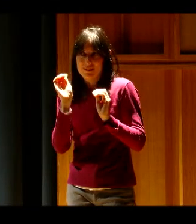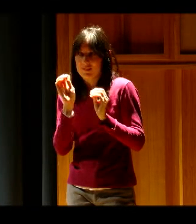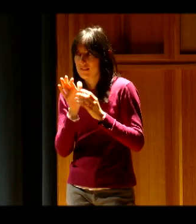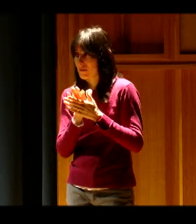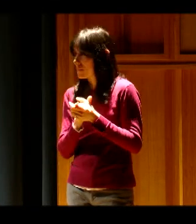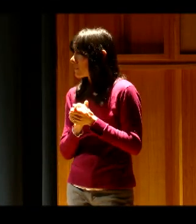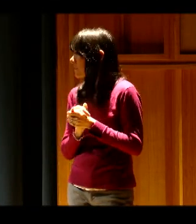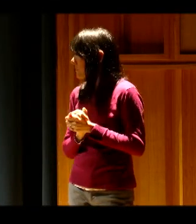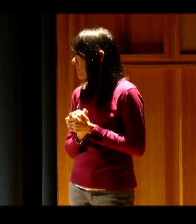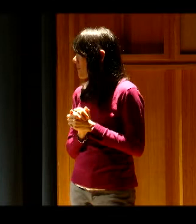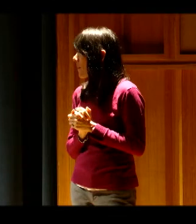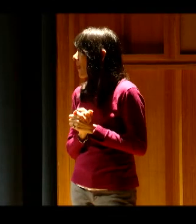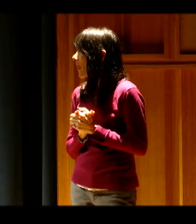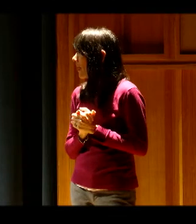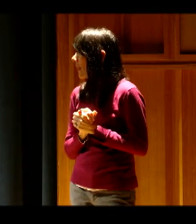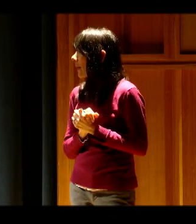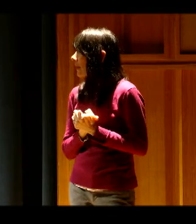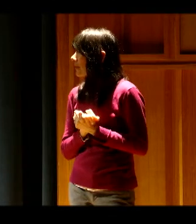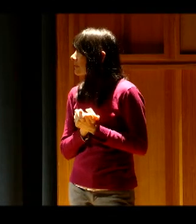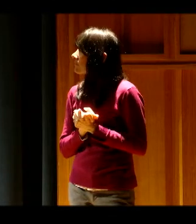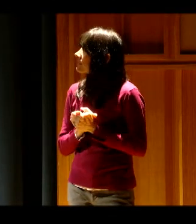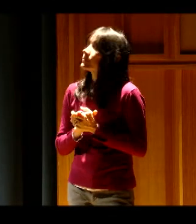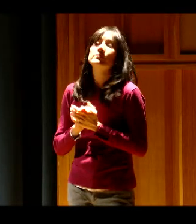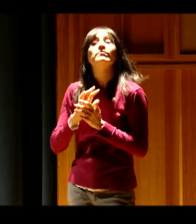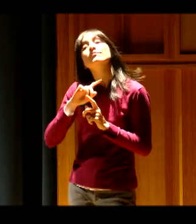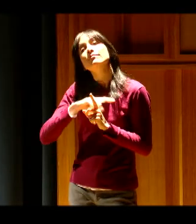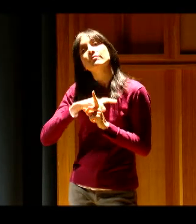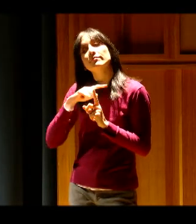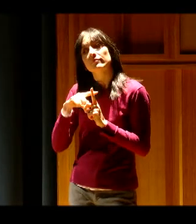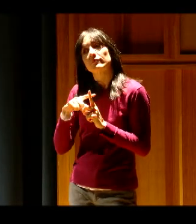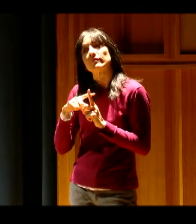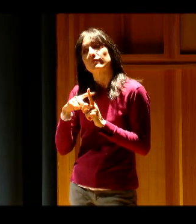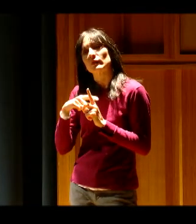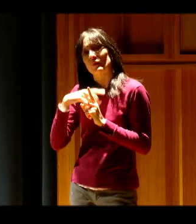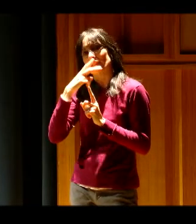We also found significant increasing of resilience.